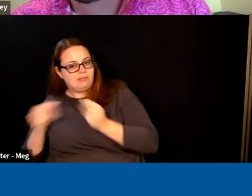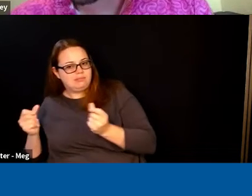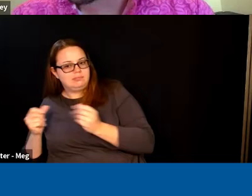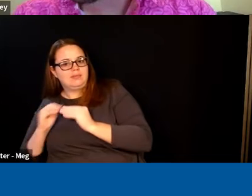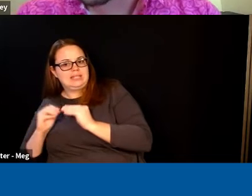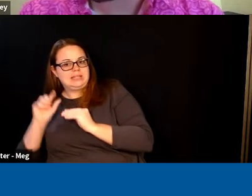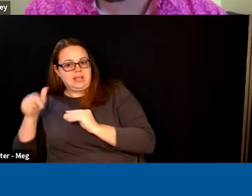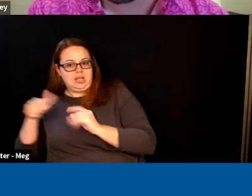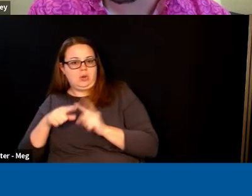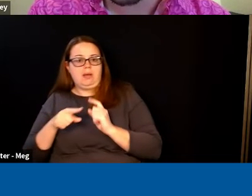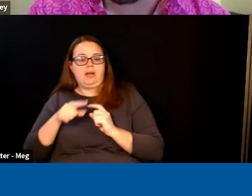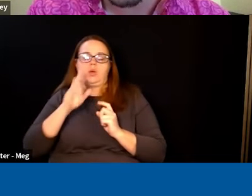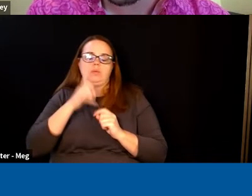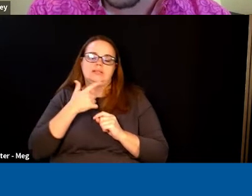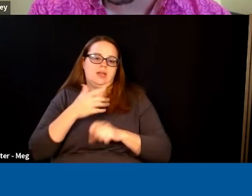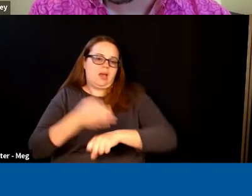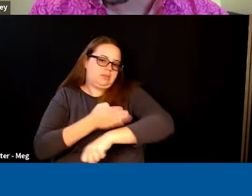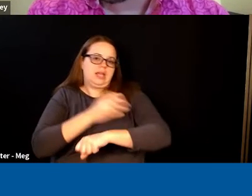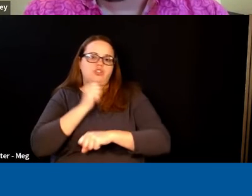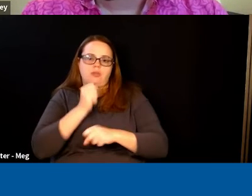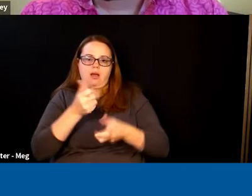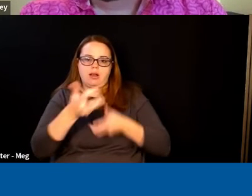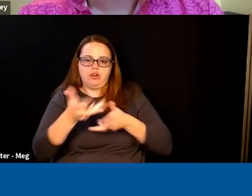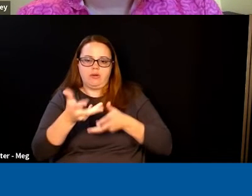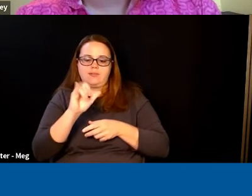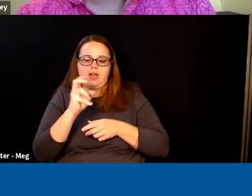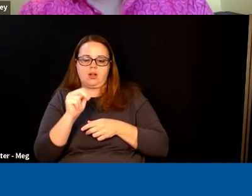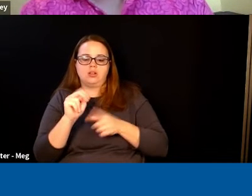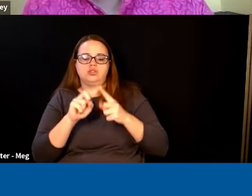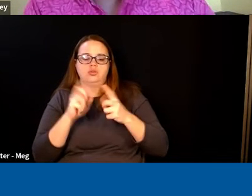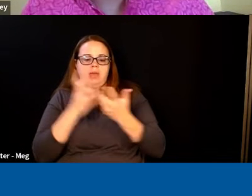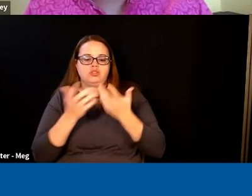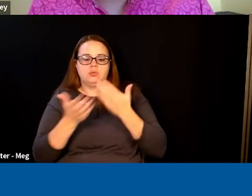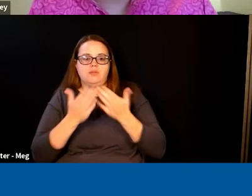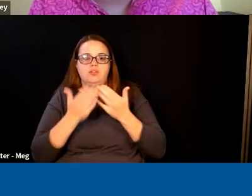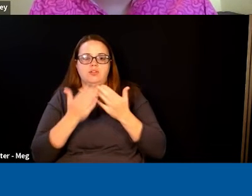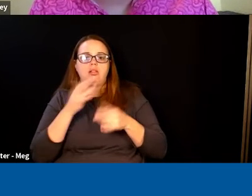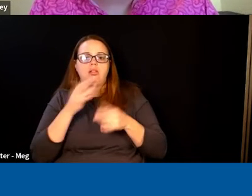your non-interactive icons to update to match whatever color the user has set for text.